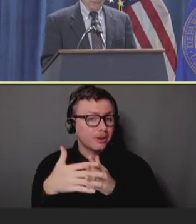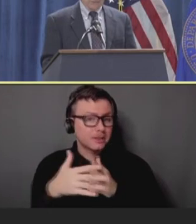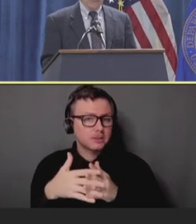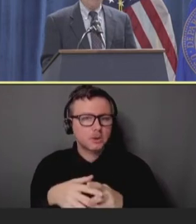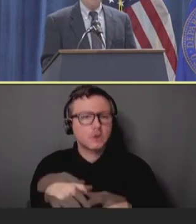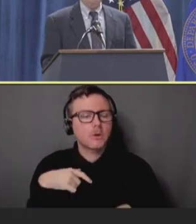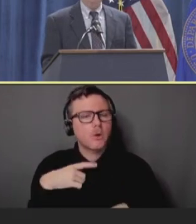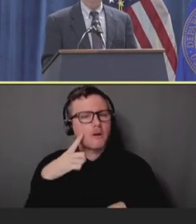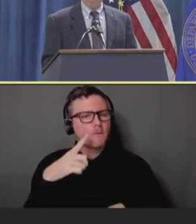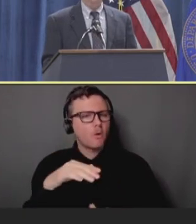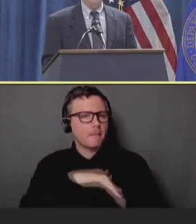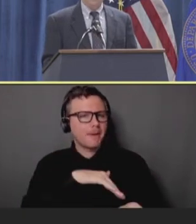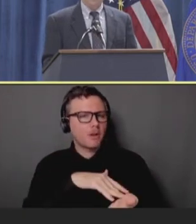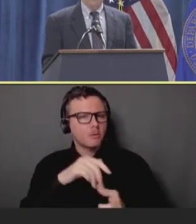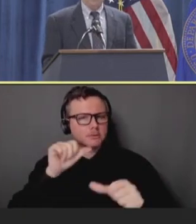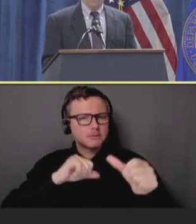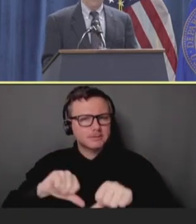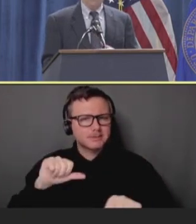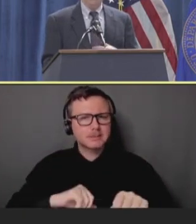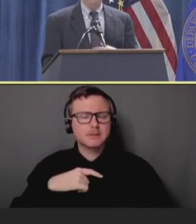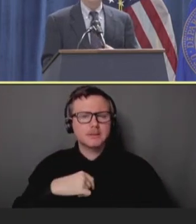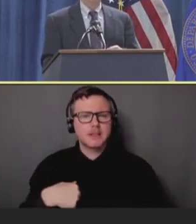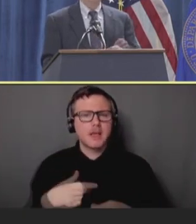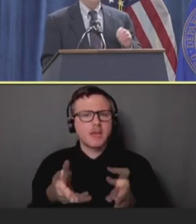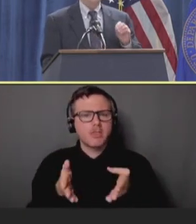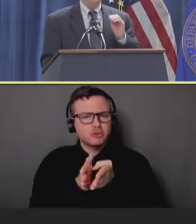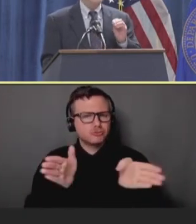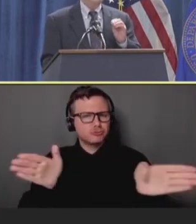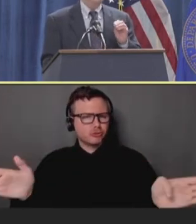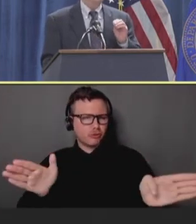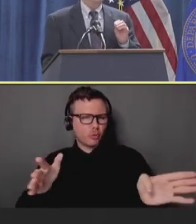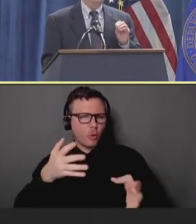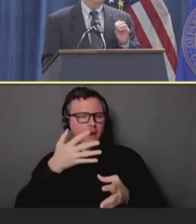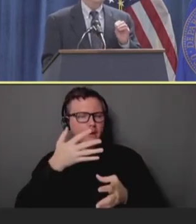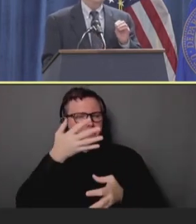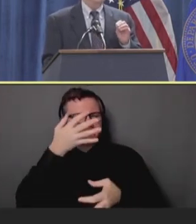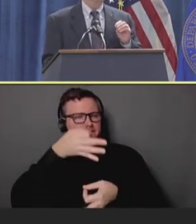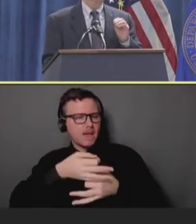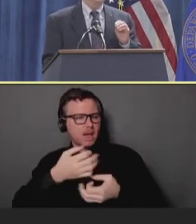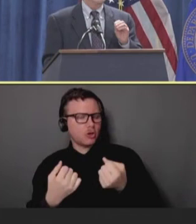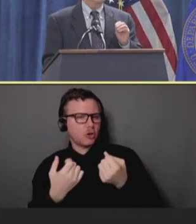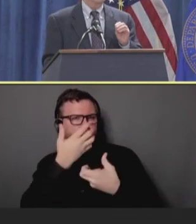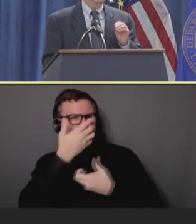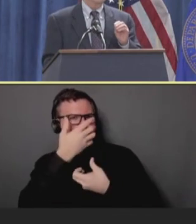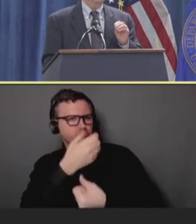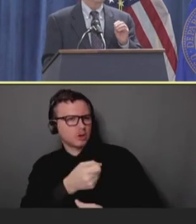I think public faith in science had never been higher and would never be higher in the